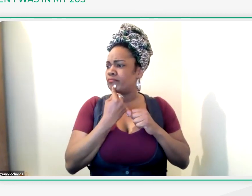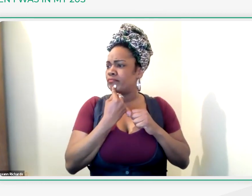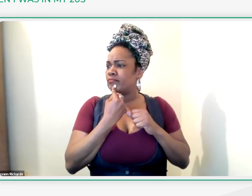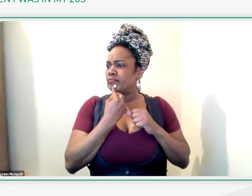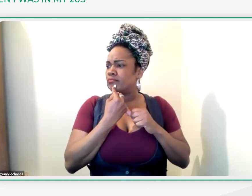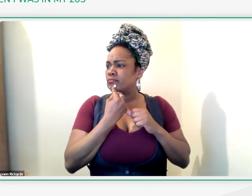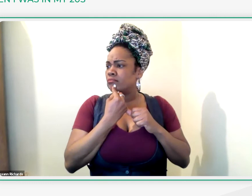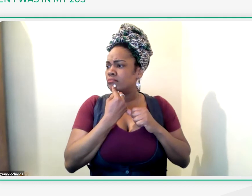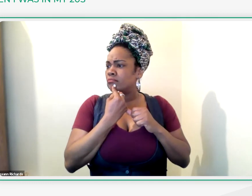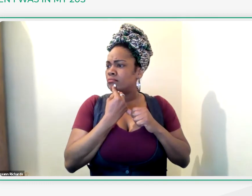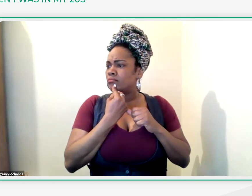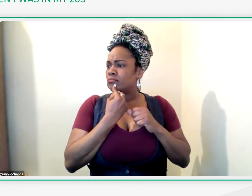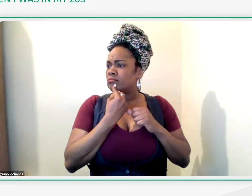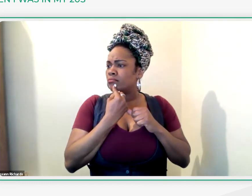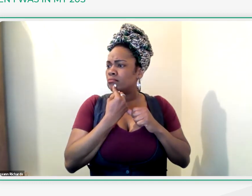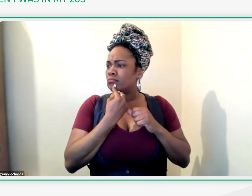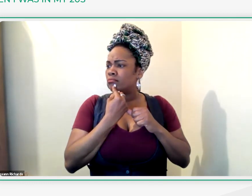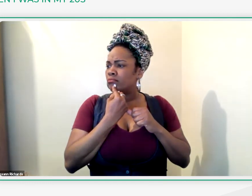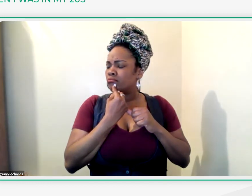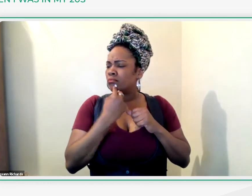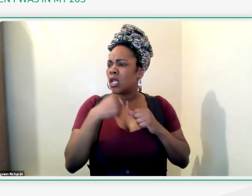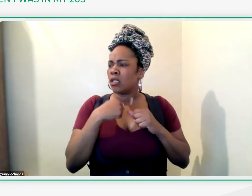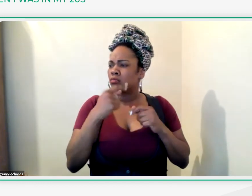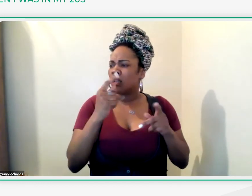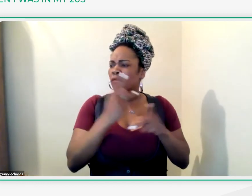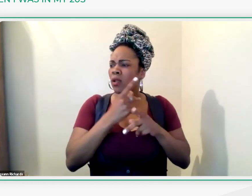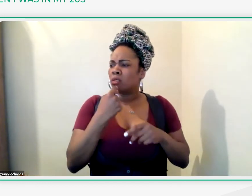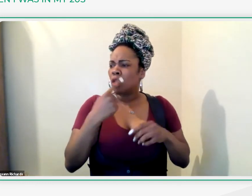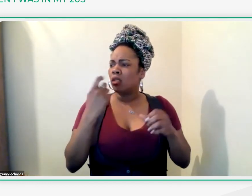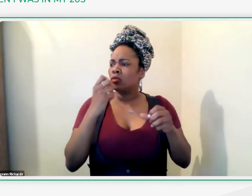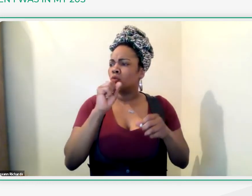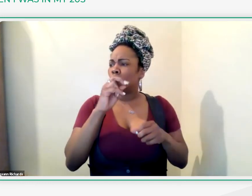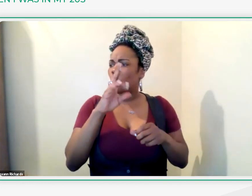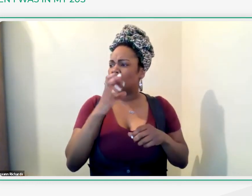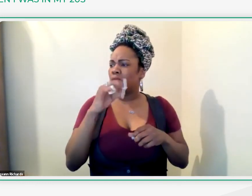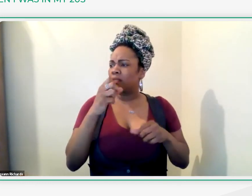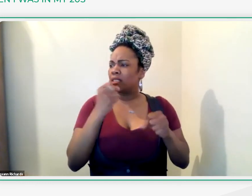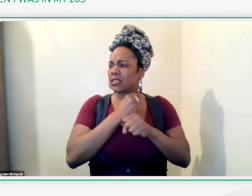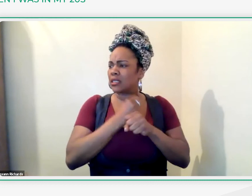Question says: I'm trying to figure out,